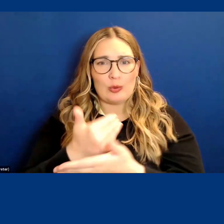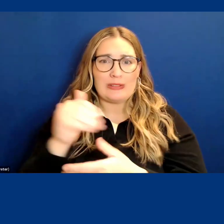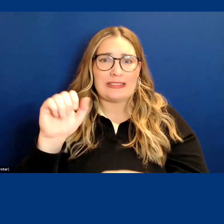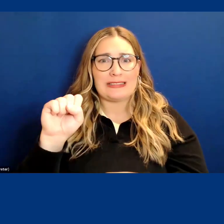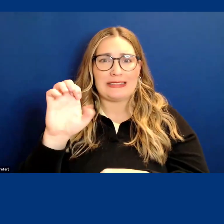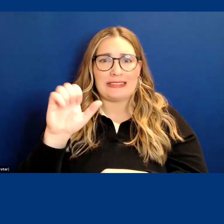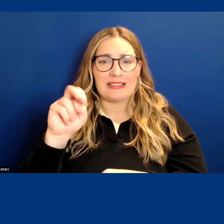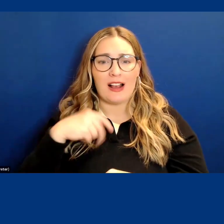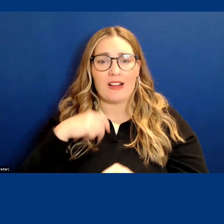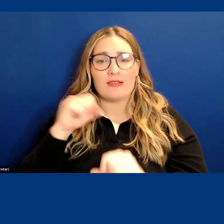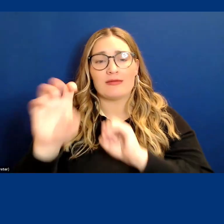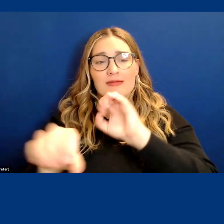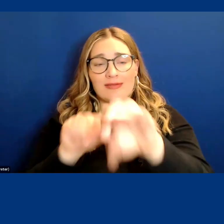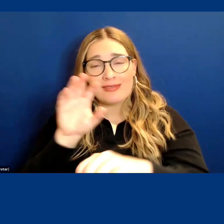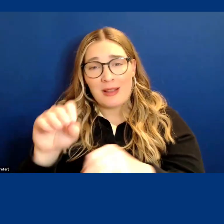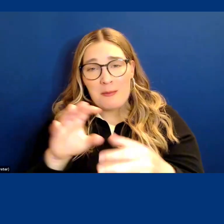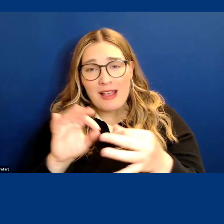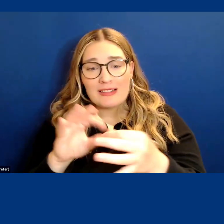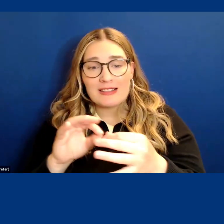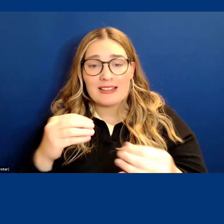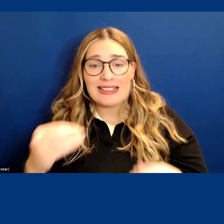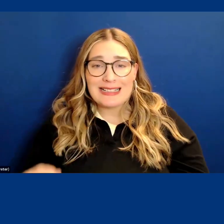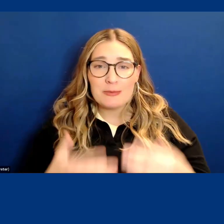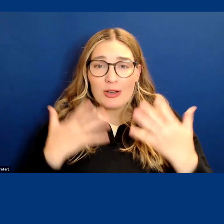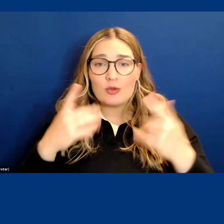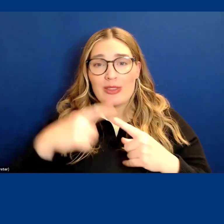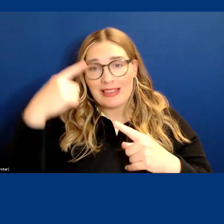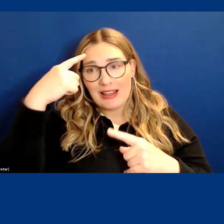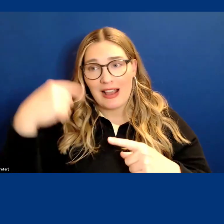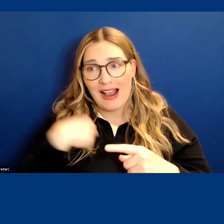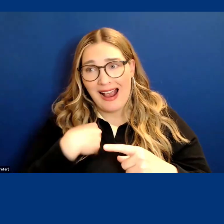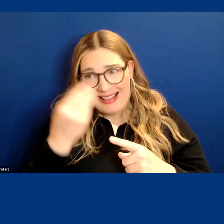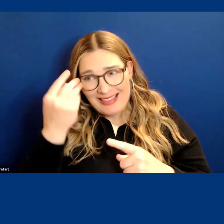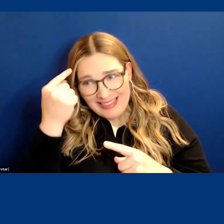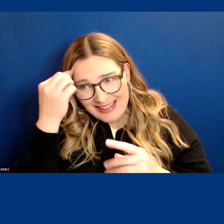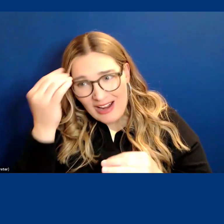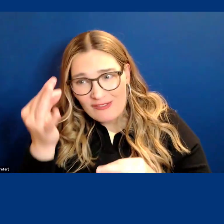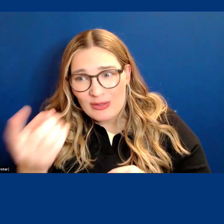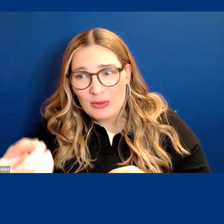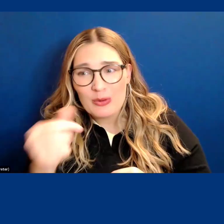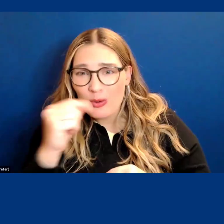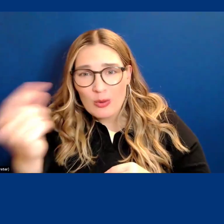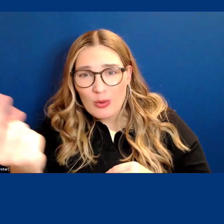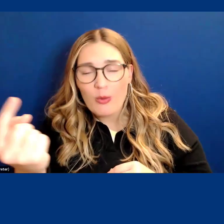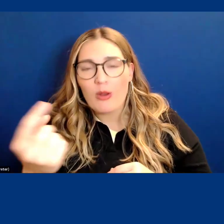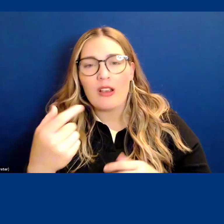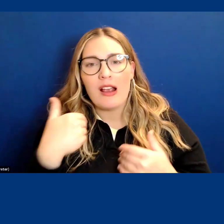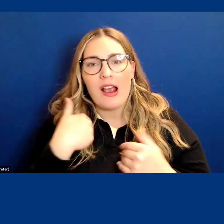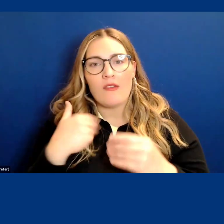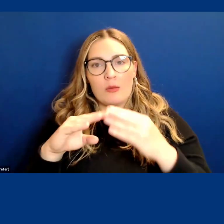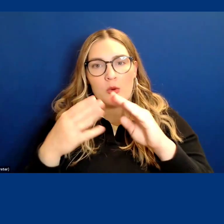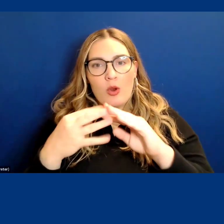to let them know that I'm thinking of them and they're not alone. Even if they have really supportive communities and families, it's nice for folks